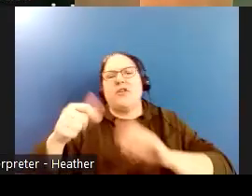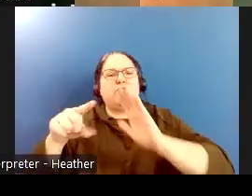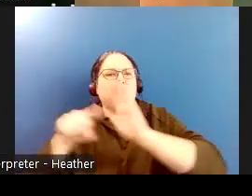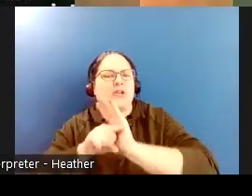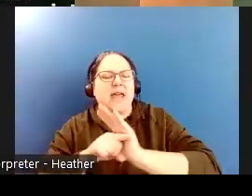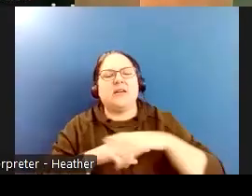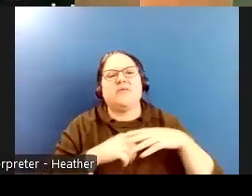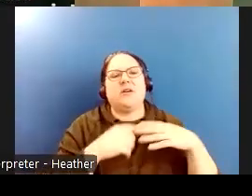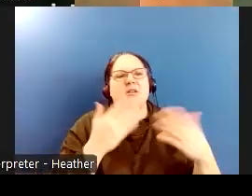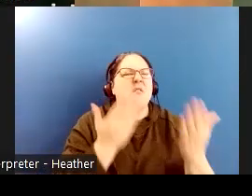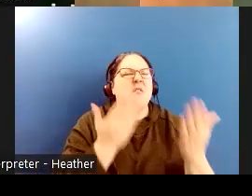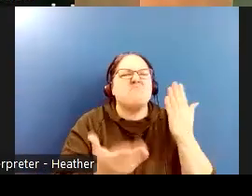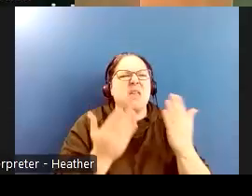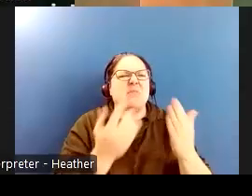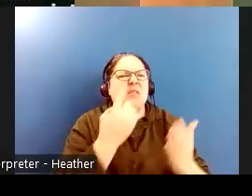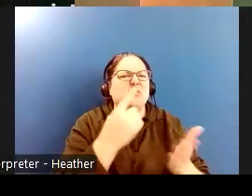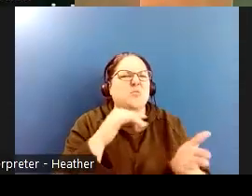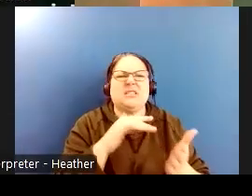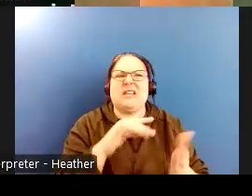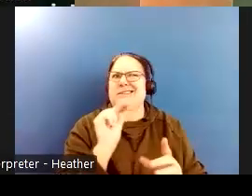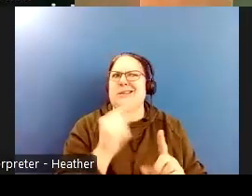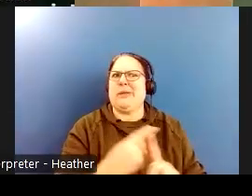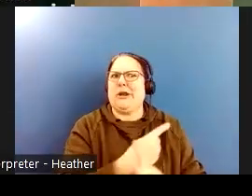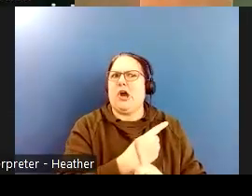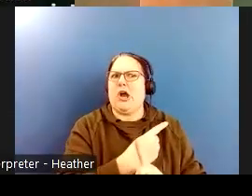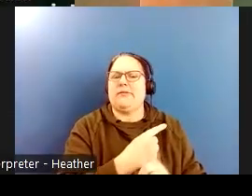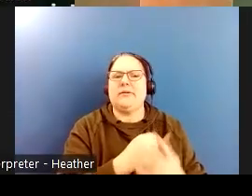maybe there's one study that was a little off here looking at the forest plot but it's it's